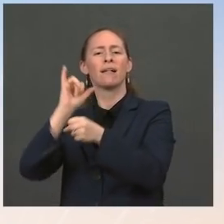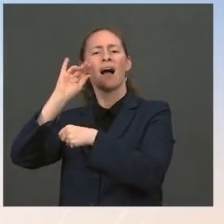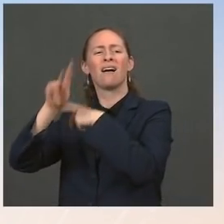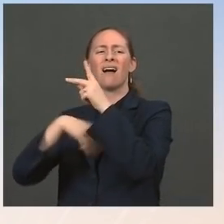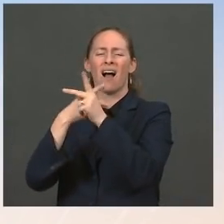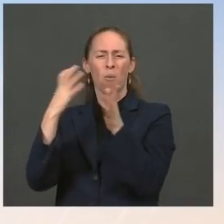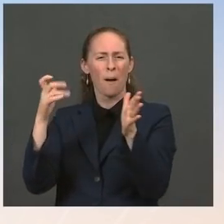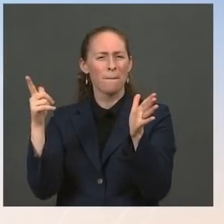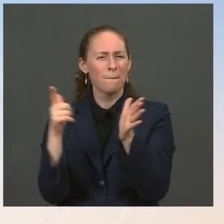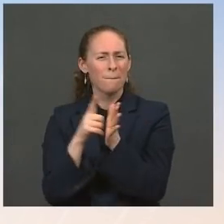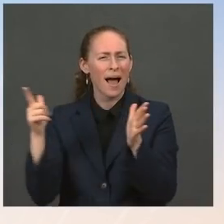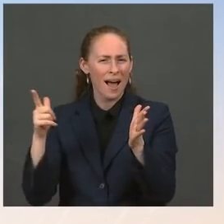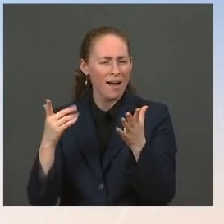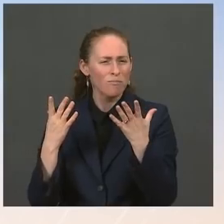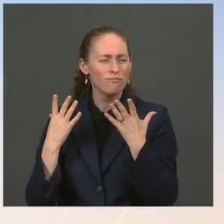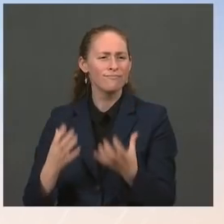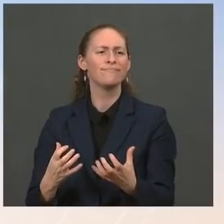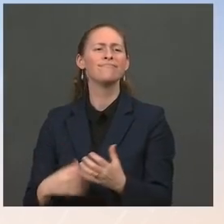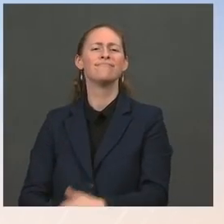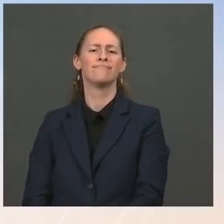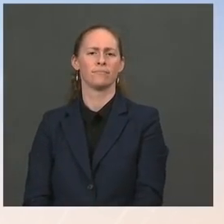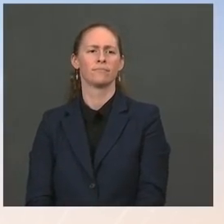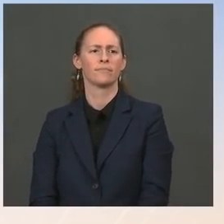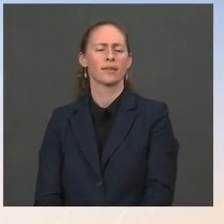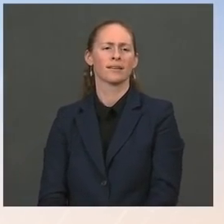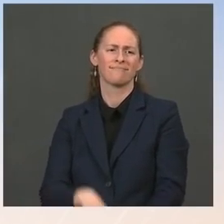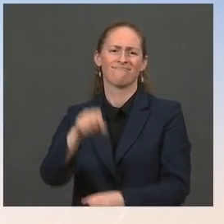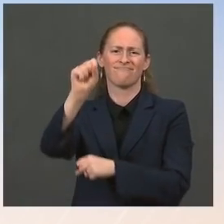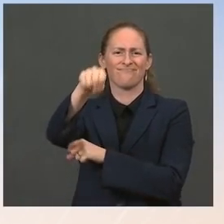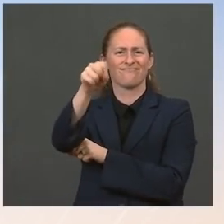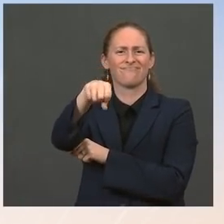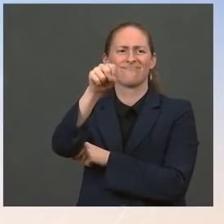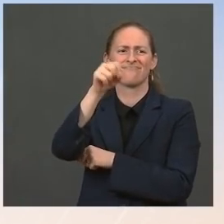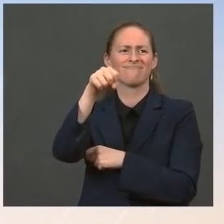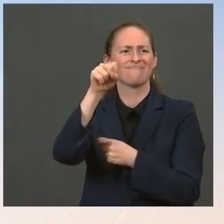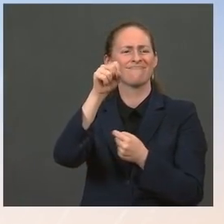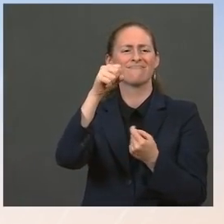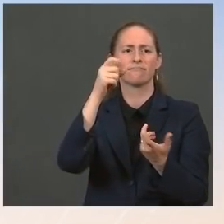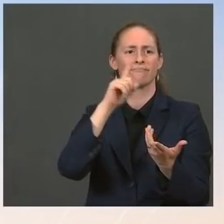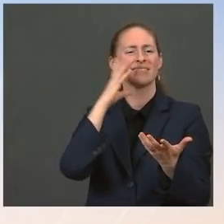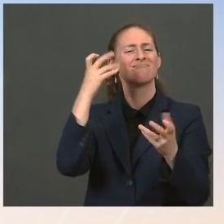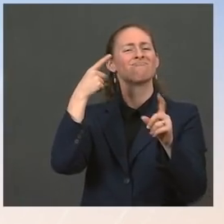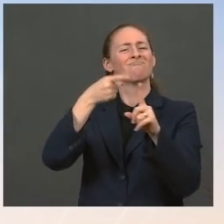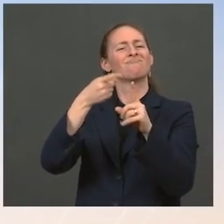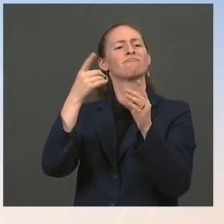We, of course, are frustrated by the inability to get commonsense gun reforms through Congress.